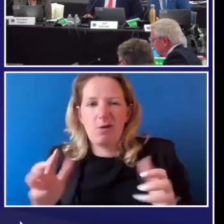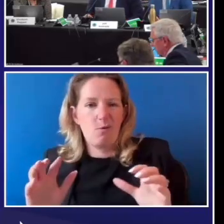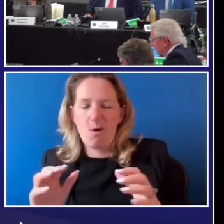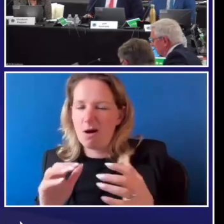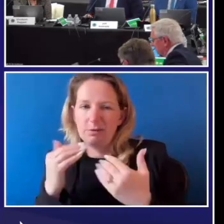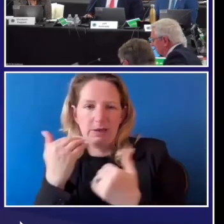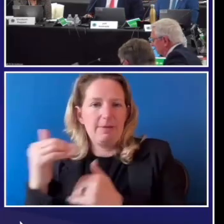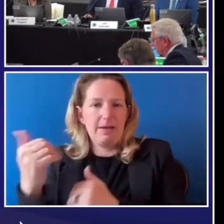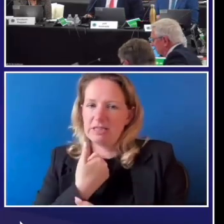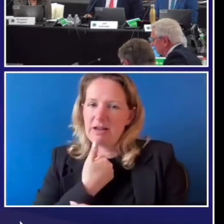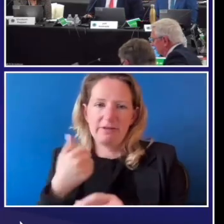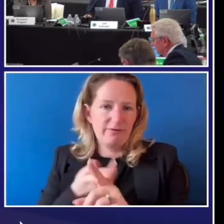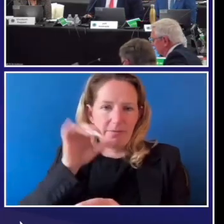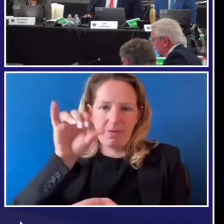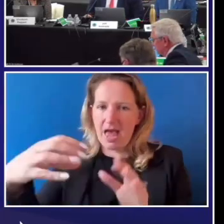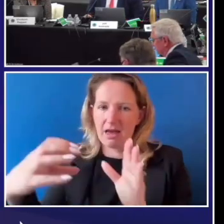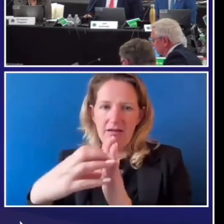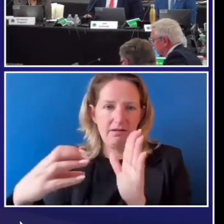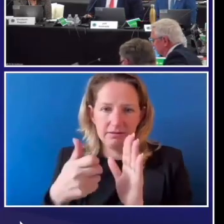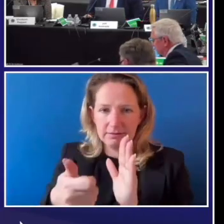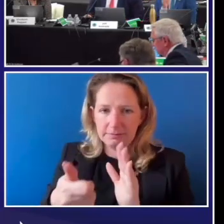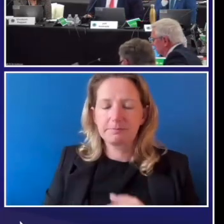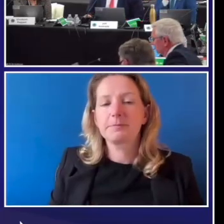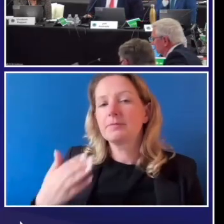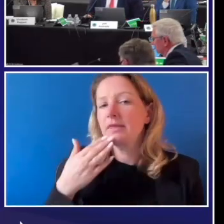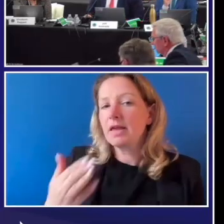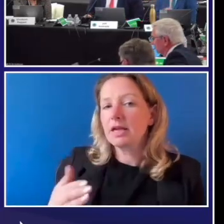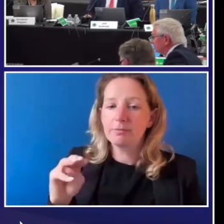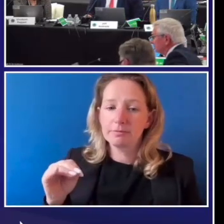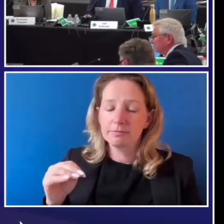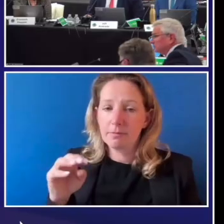Understood. Thank you. Thank you, Magnus. Thank you. Jake. Mark, did you have something else?